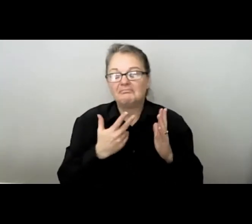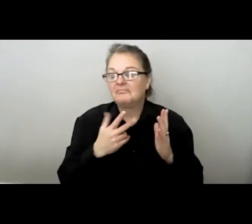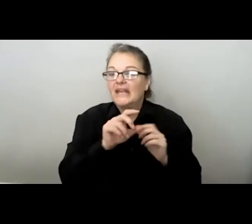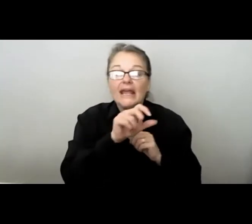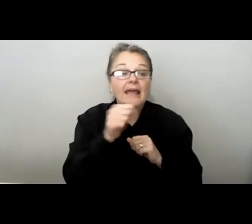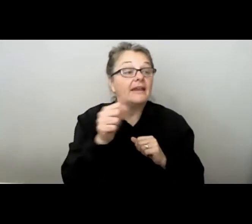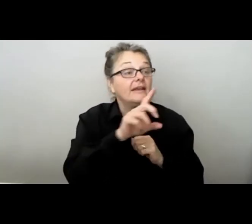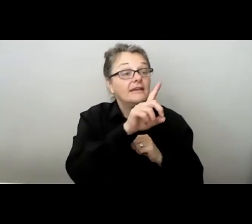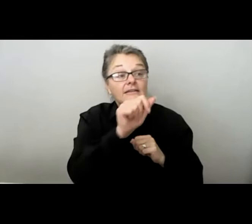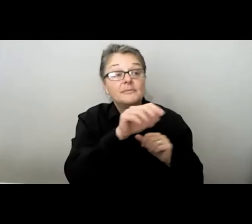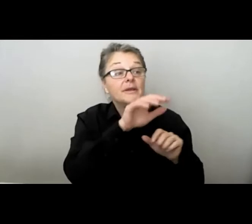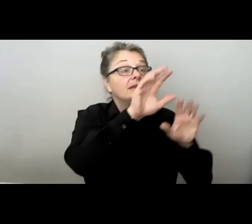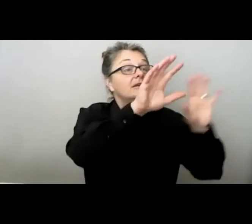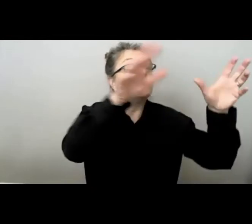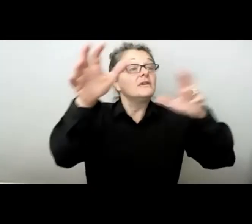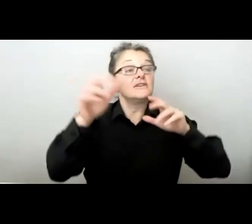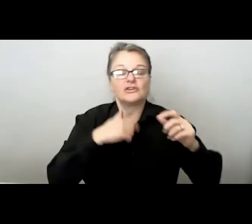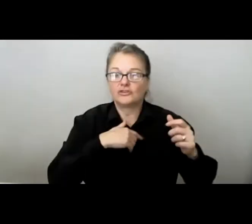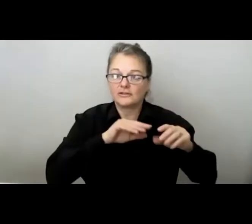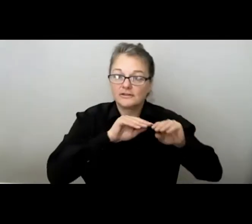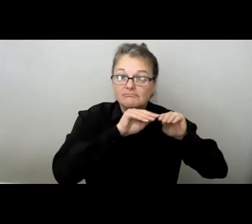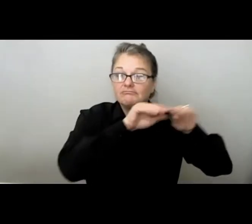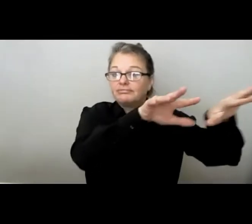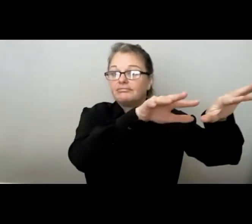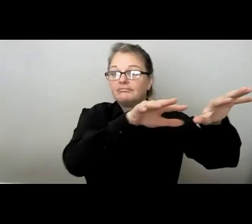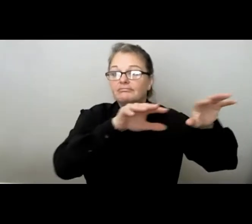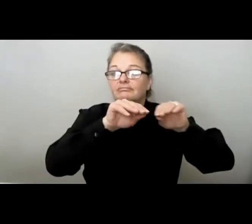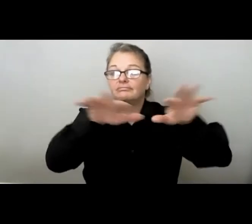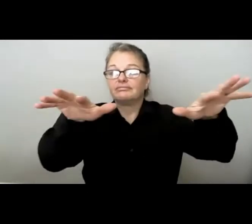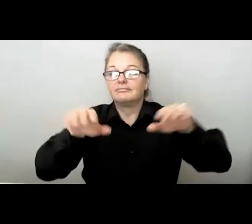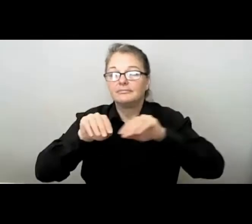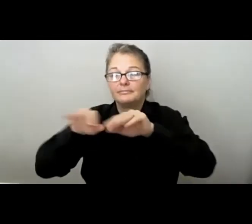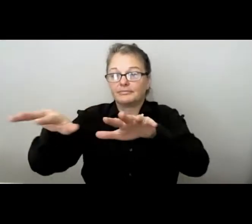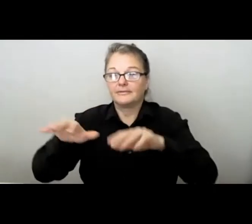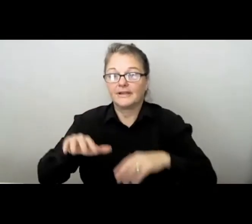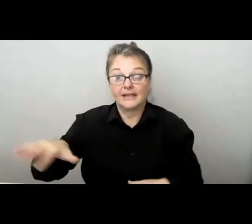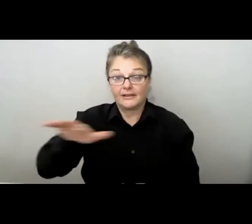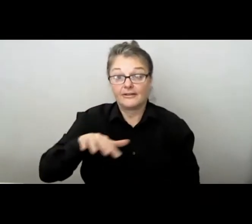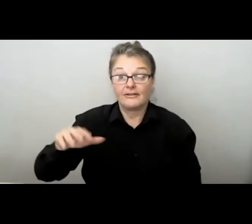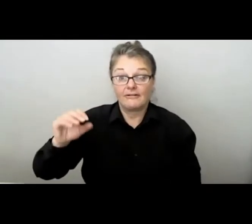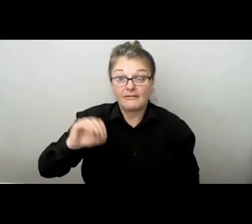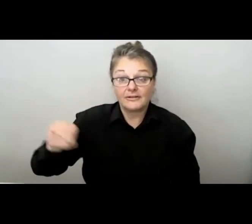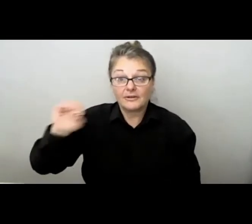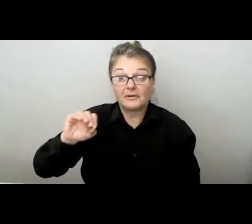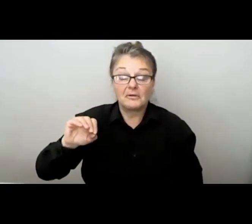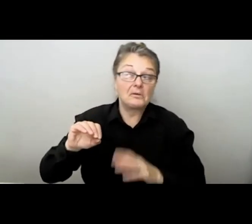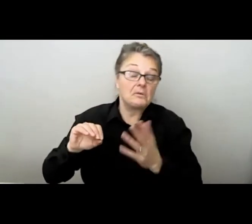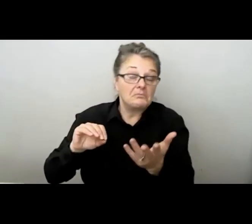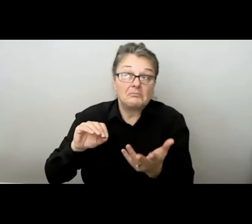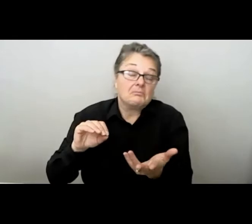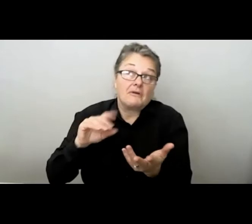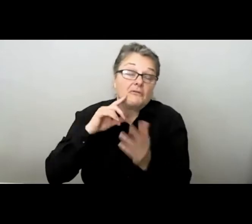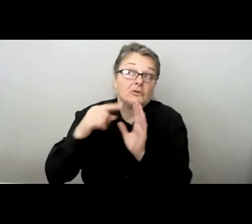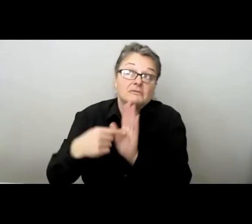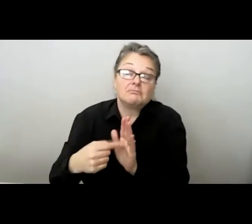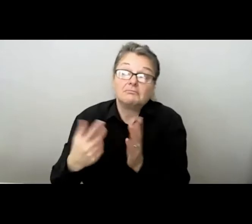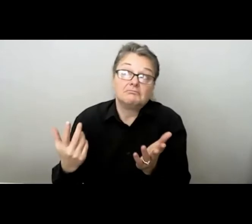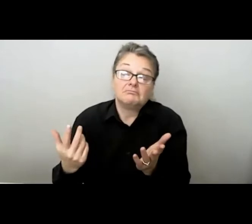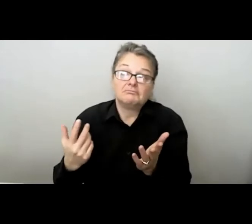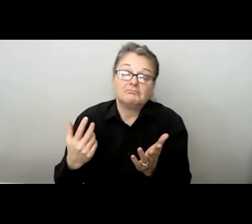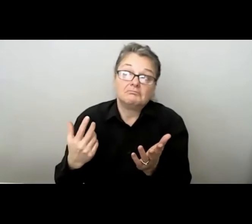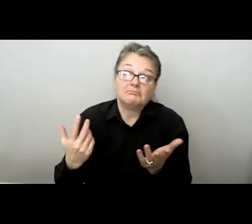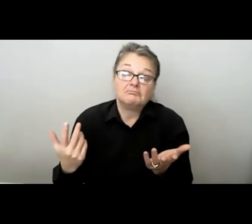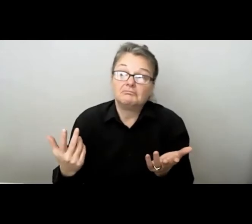IN ONTARIO INCLUDING BUT NOT LIMITED TO LIST SERVES, IT WAS TWEETED ABOUT...